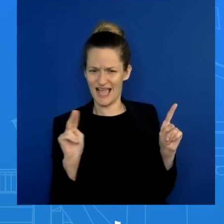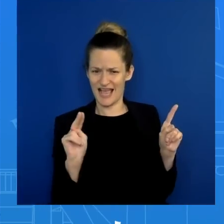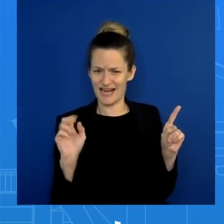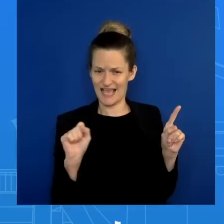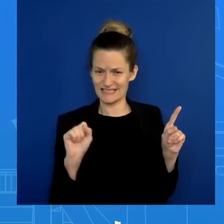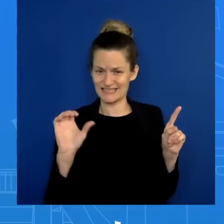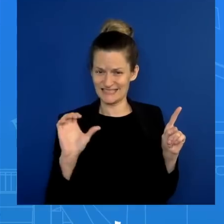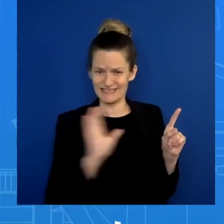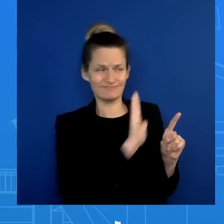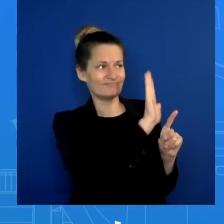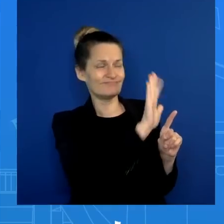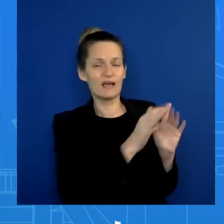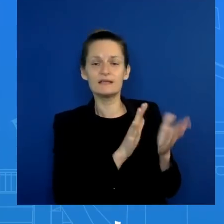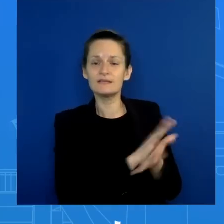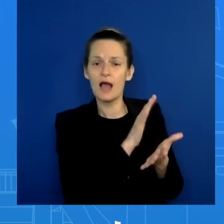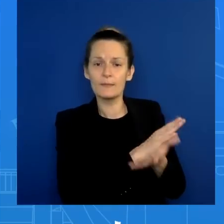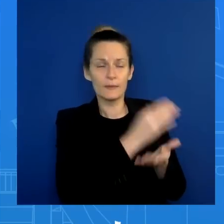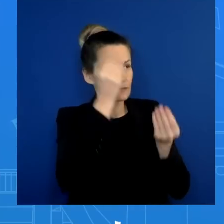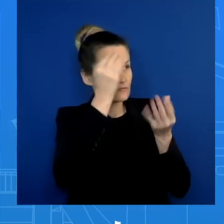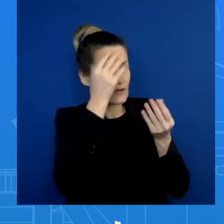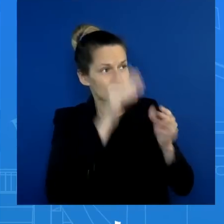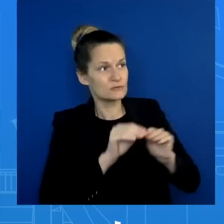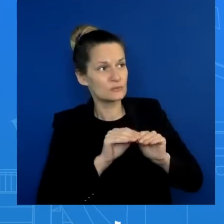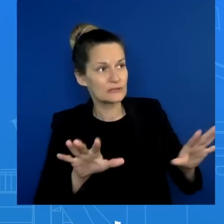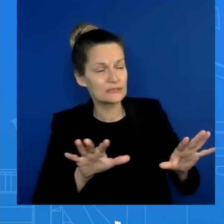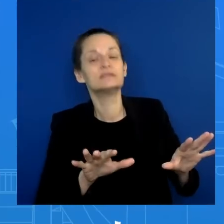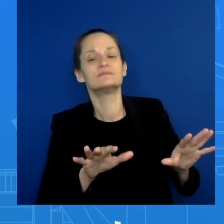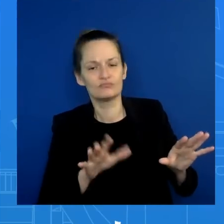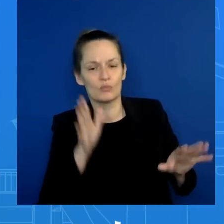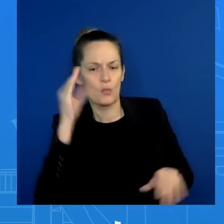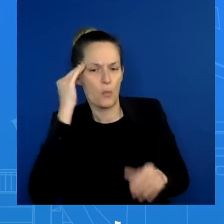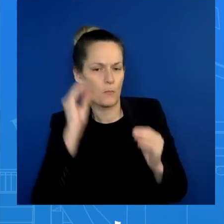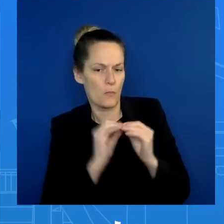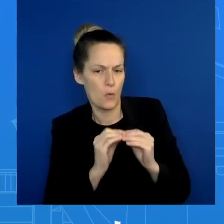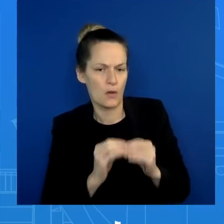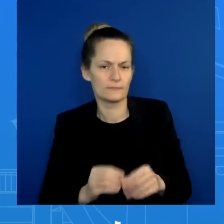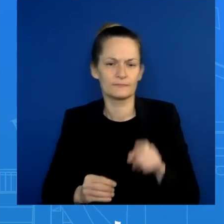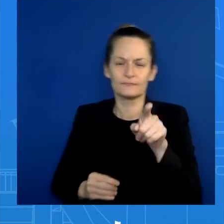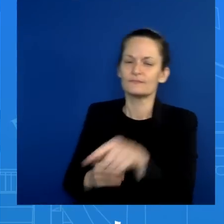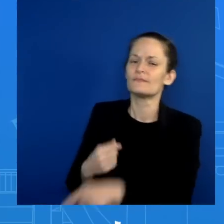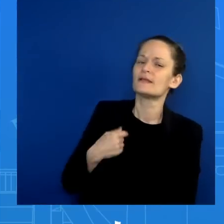You guys yesterday confirmed that the form that millions of borrowers are going to need to essentially apply for this,